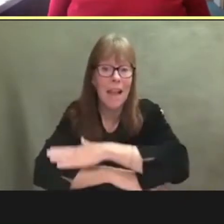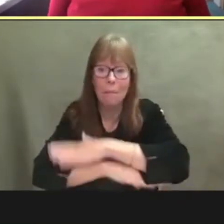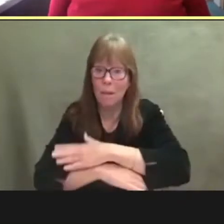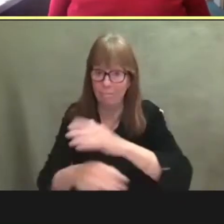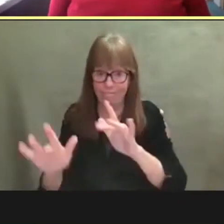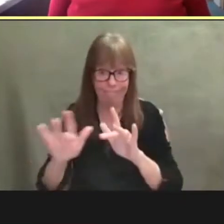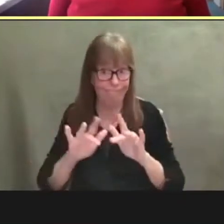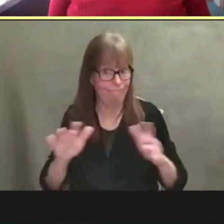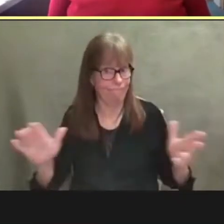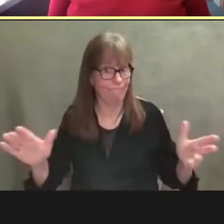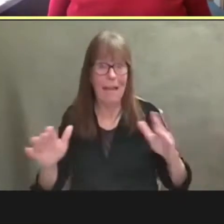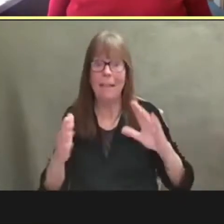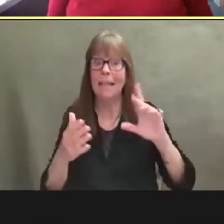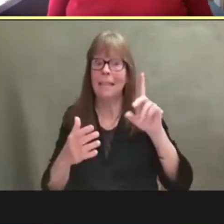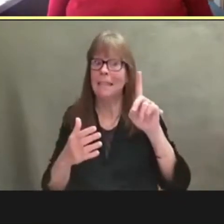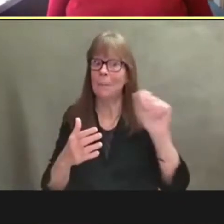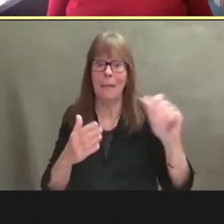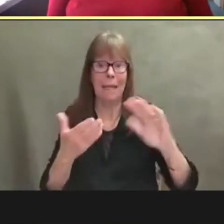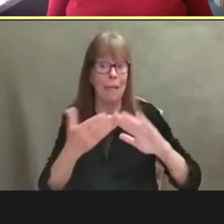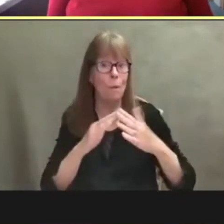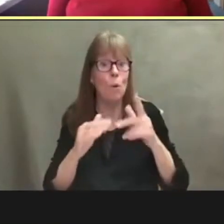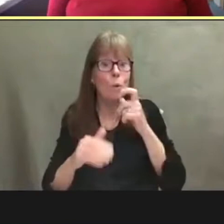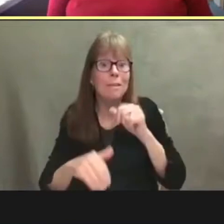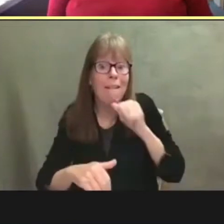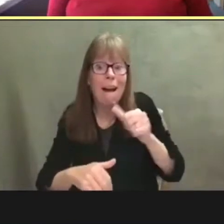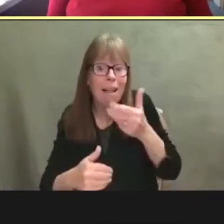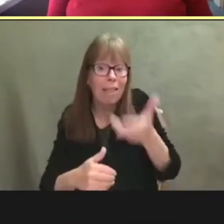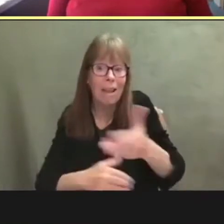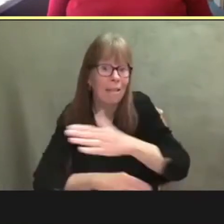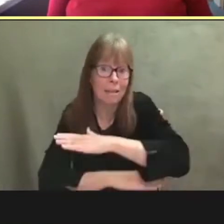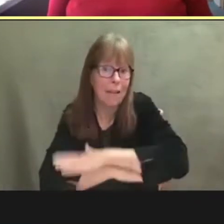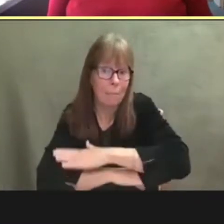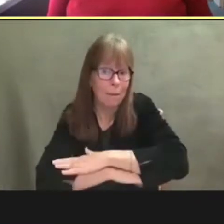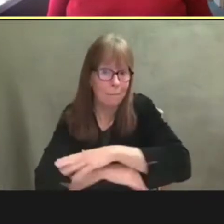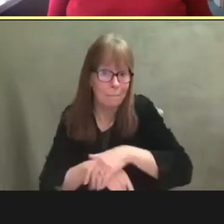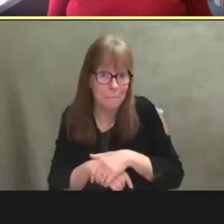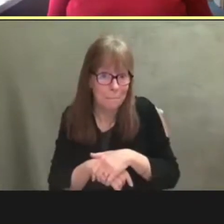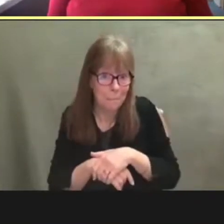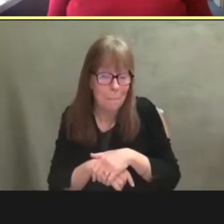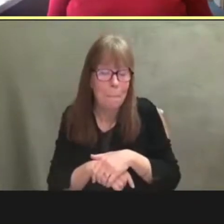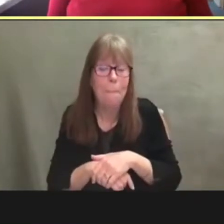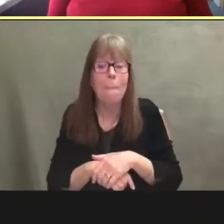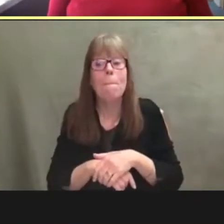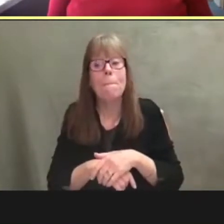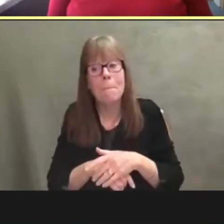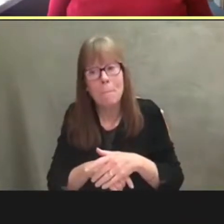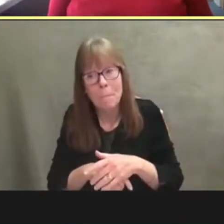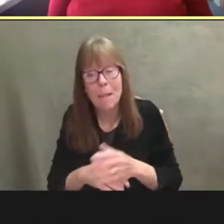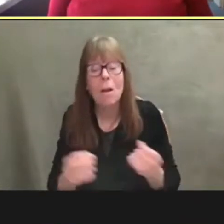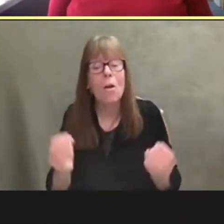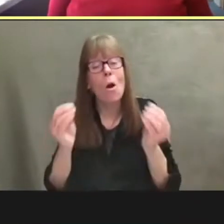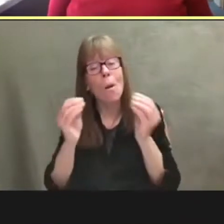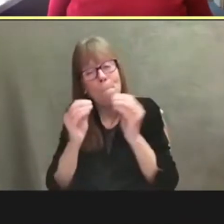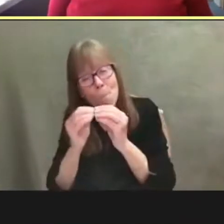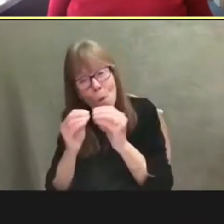community. There are more or less privileged disabilities.